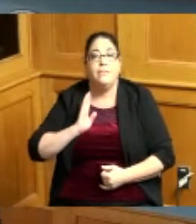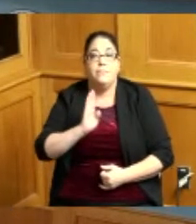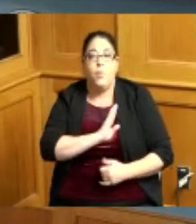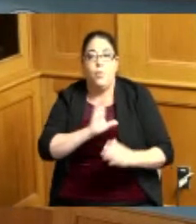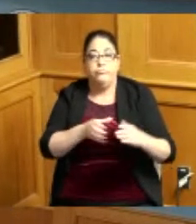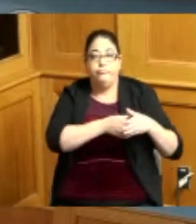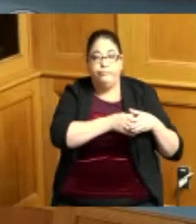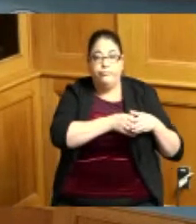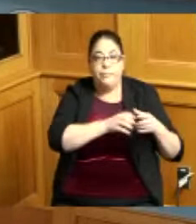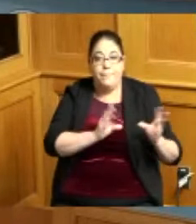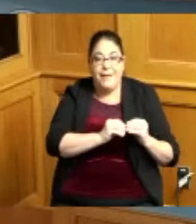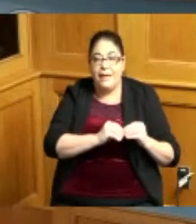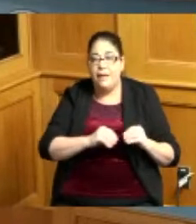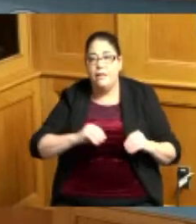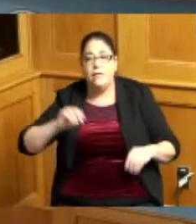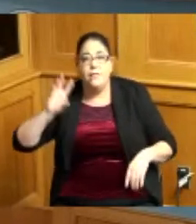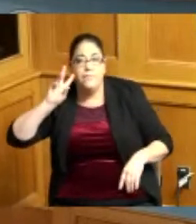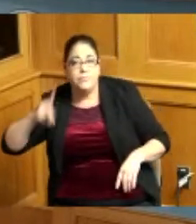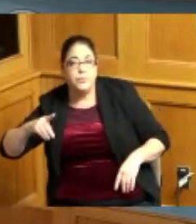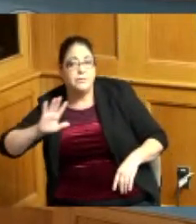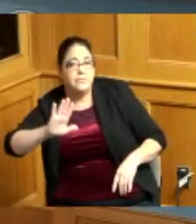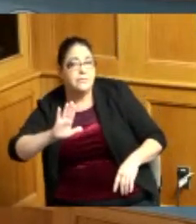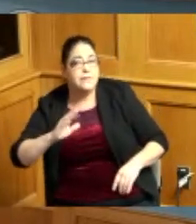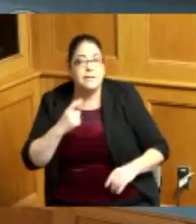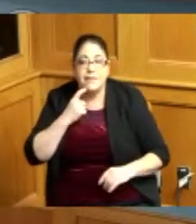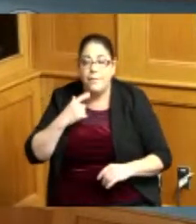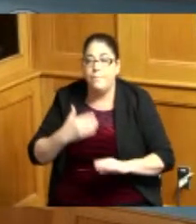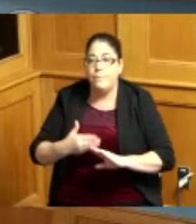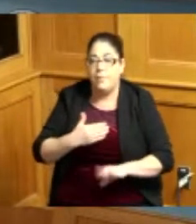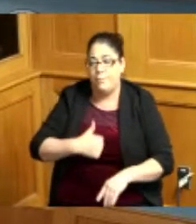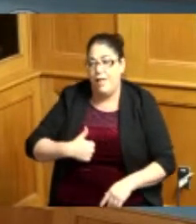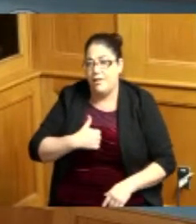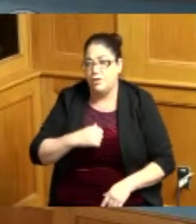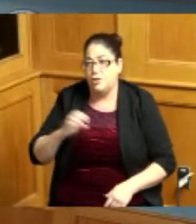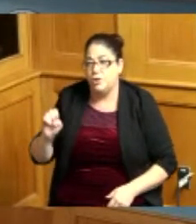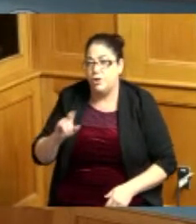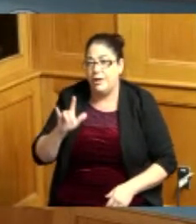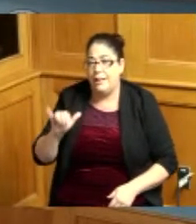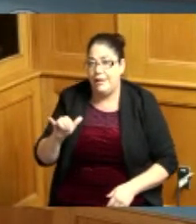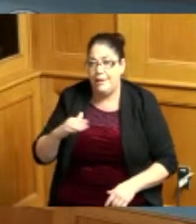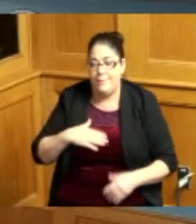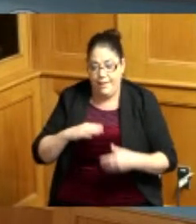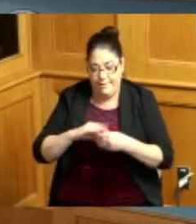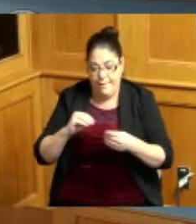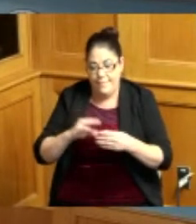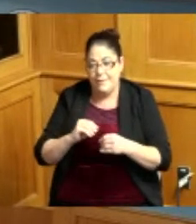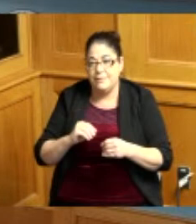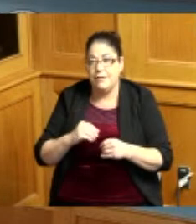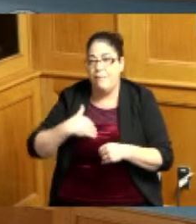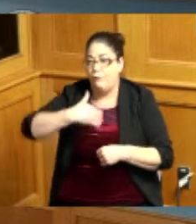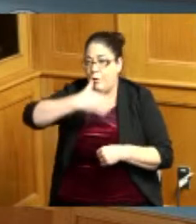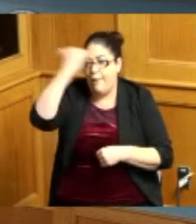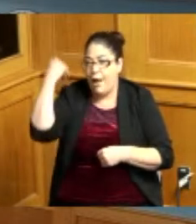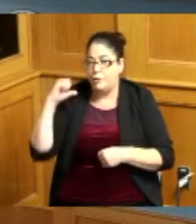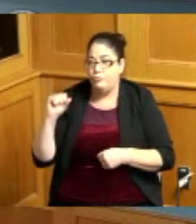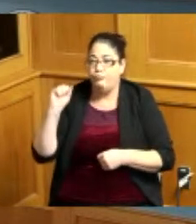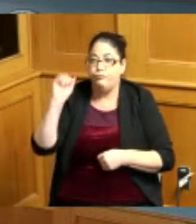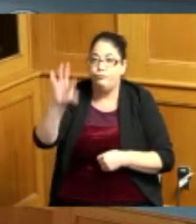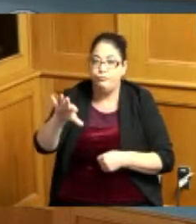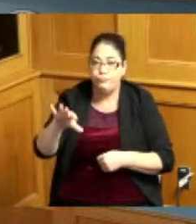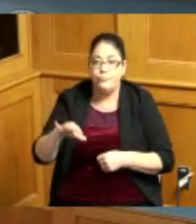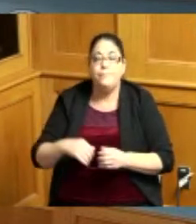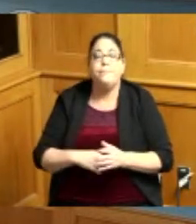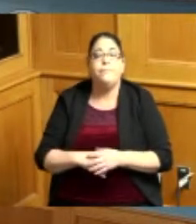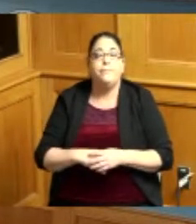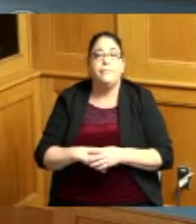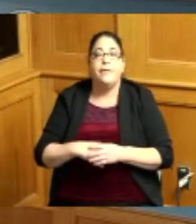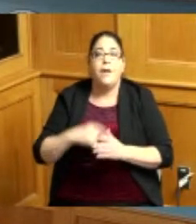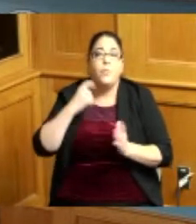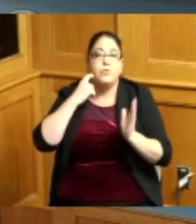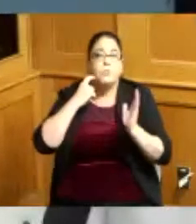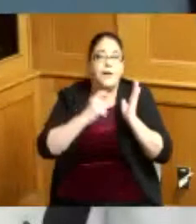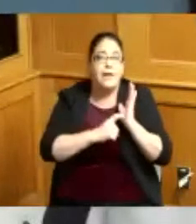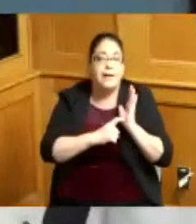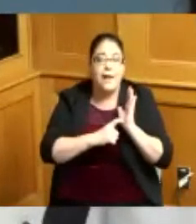I apologize on my early on on my comments I forgot to I wanted to acknowledge and send prayers out to